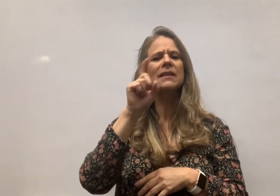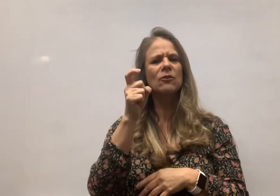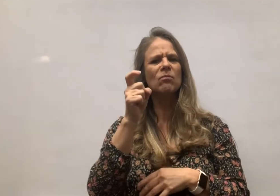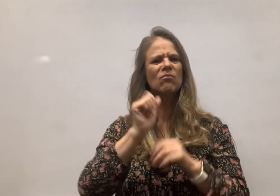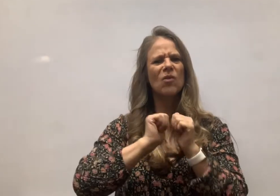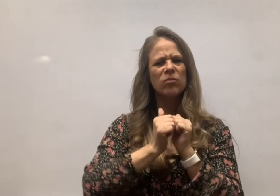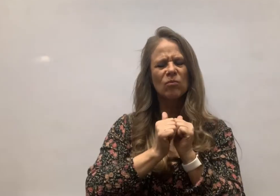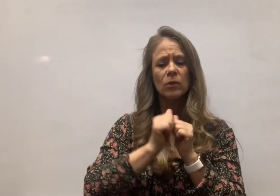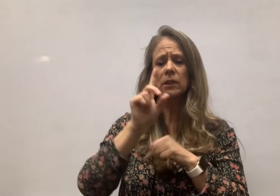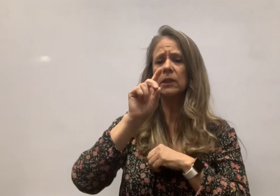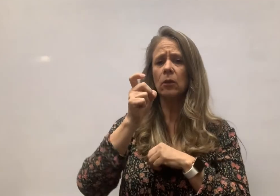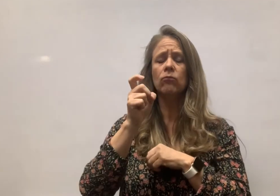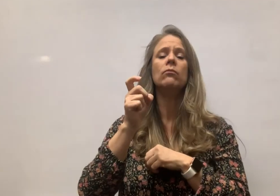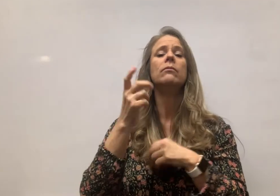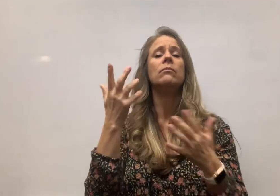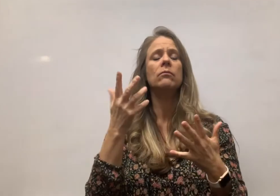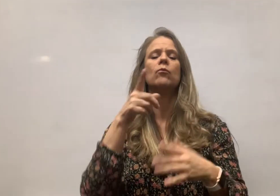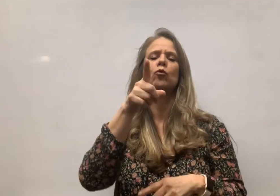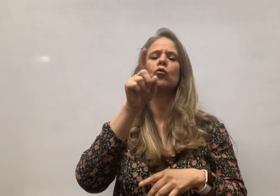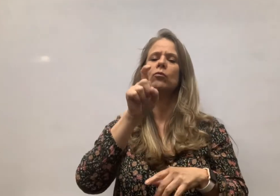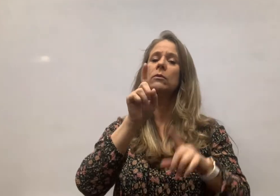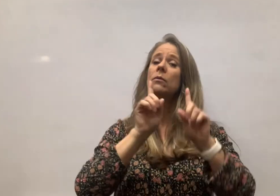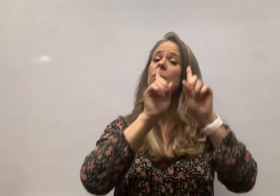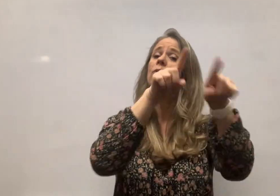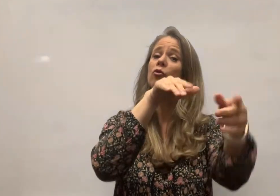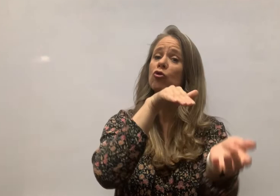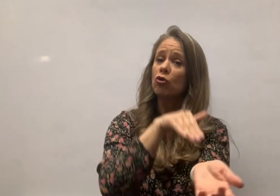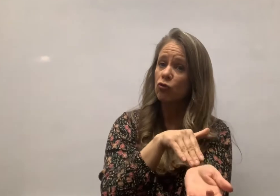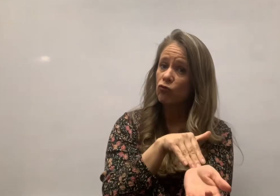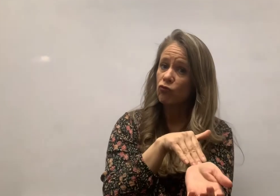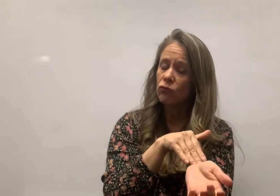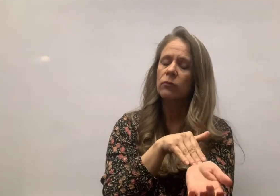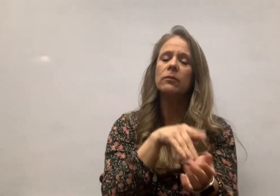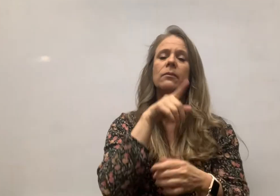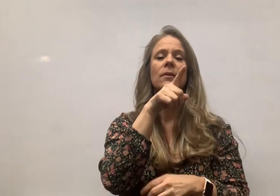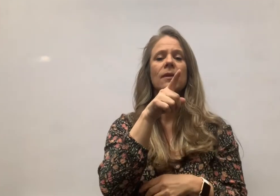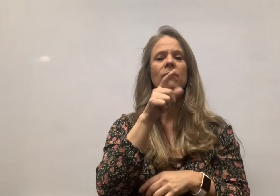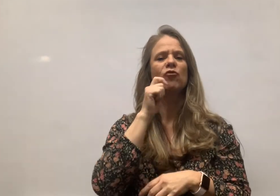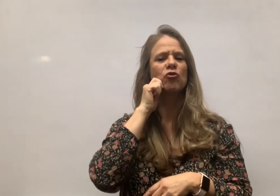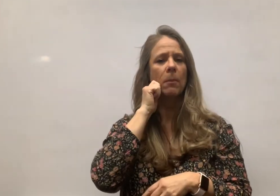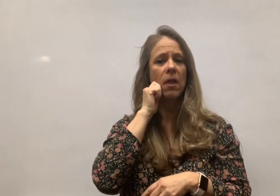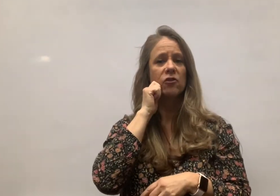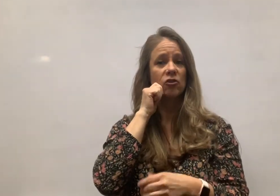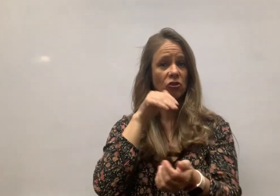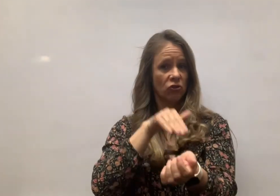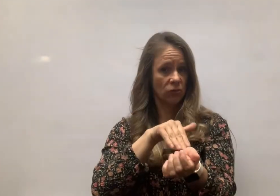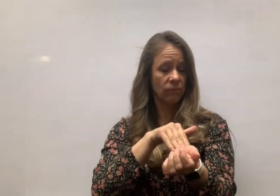DX-what does it mean? It means dermatologist, a spcialized skin doctor you go to